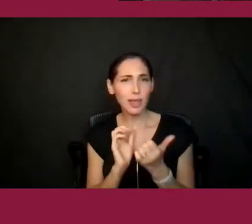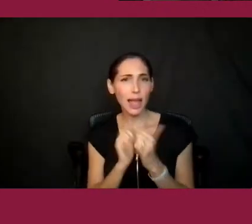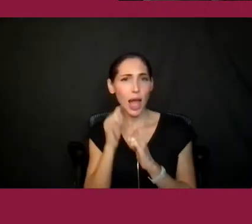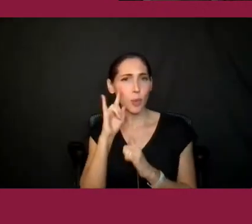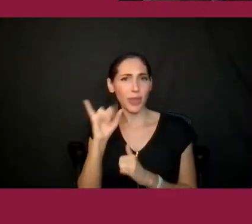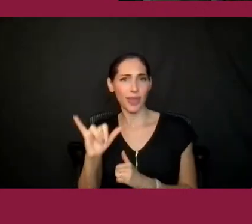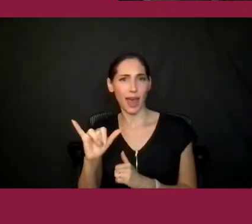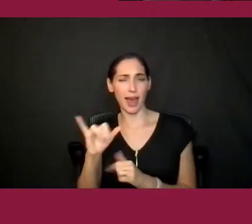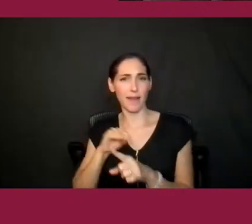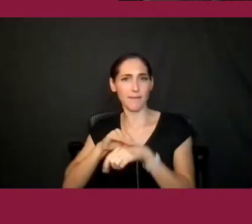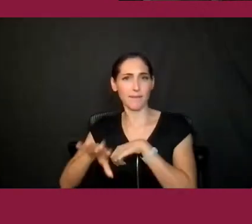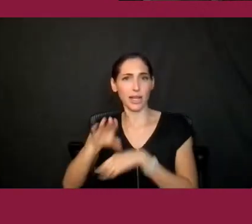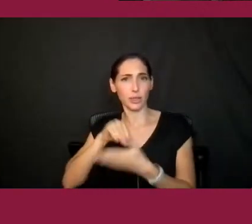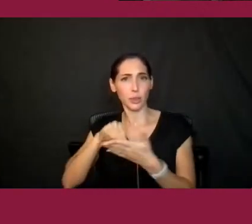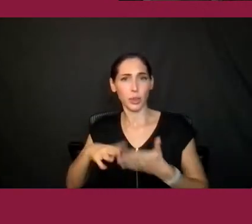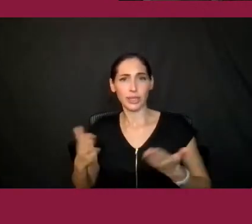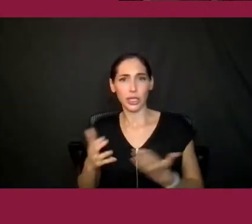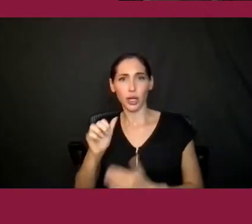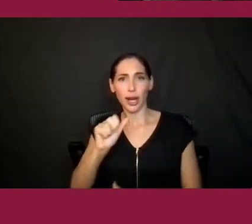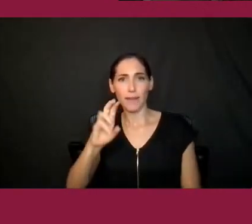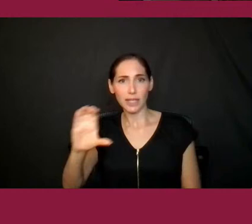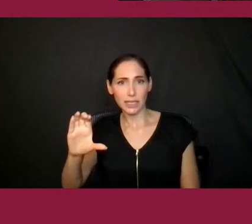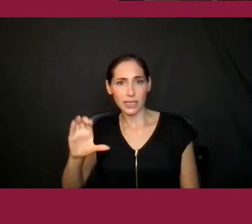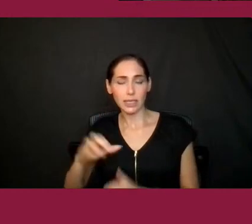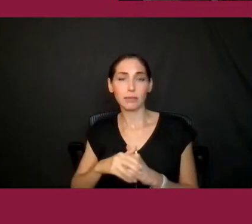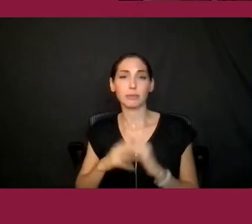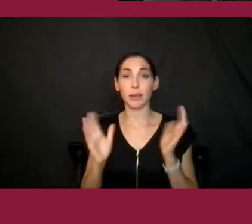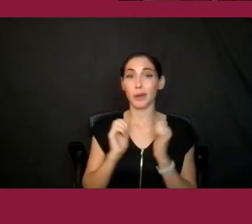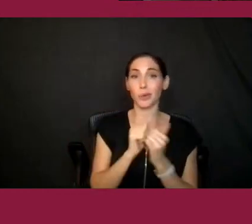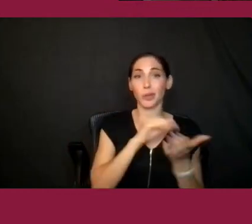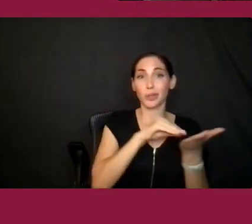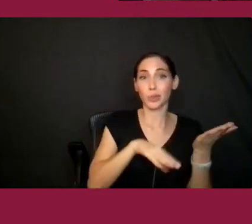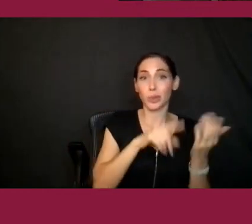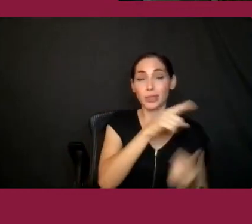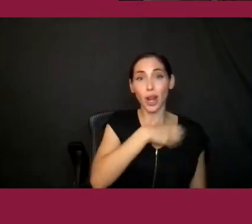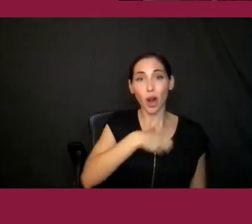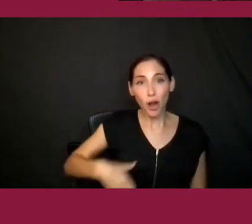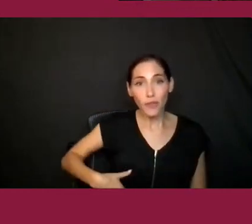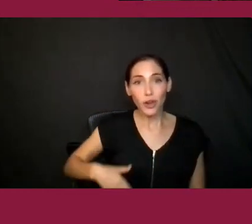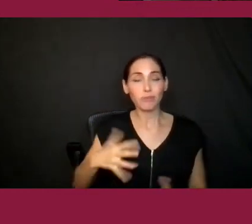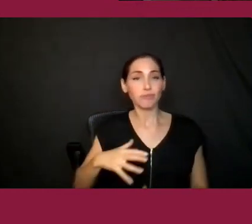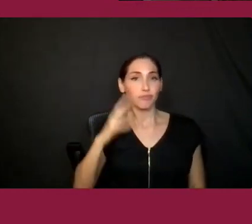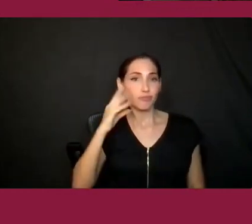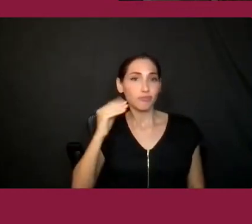this affect students at Antelope Valley College versus students at Harvard who have cultivated scholarly voices at some